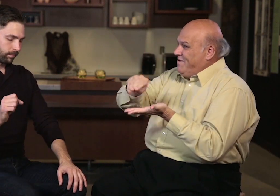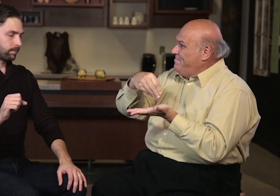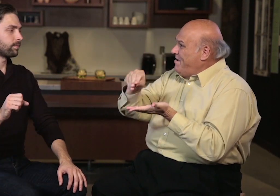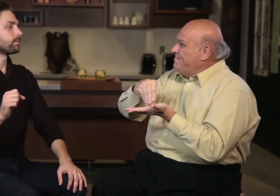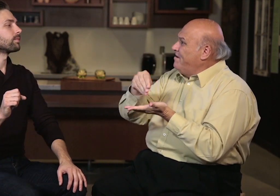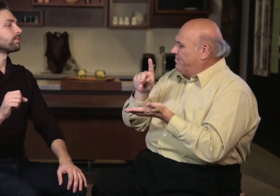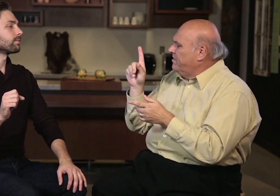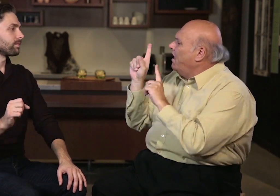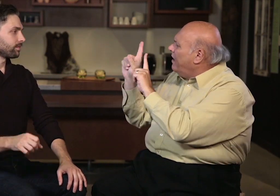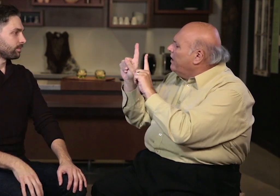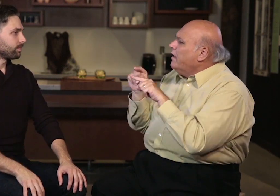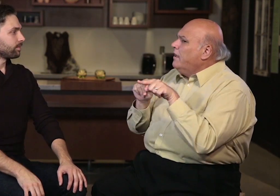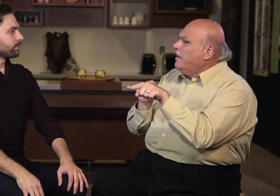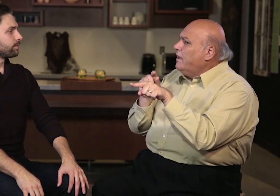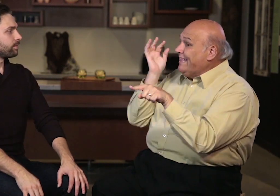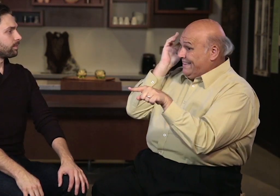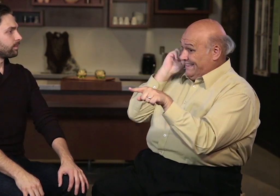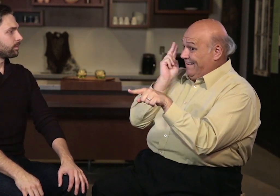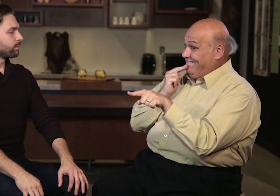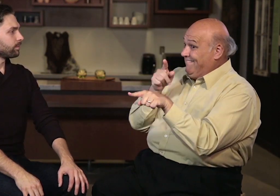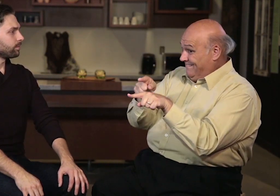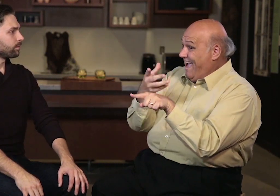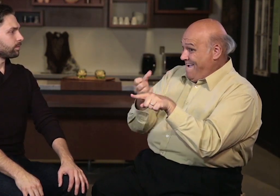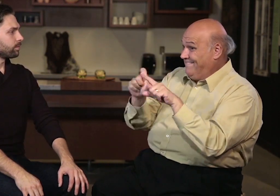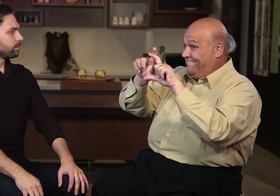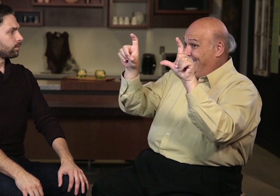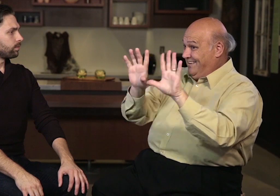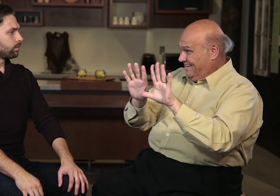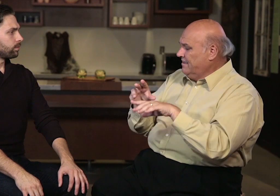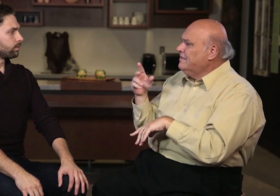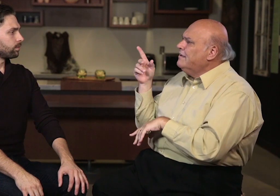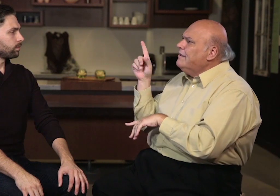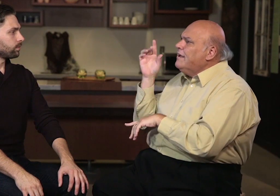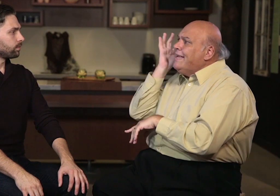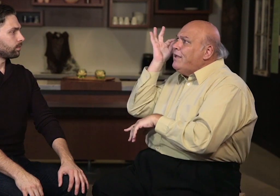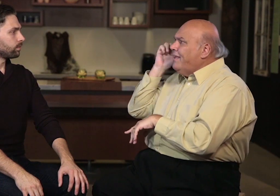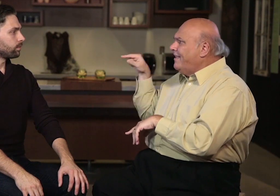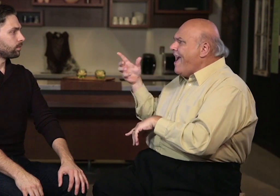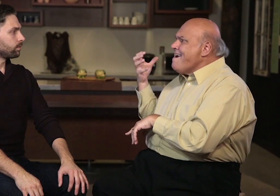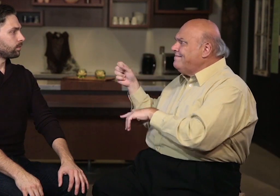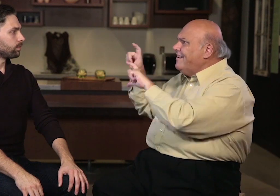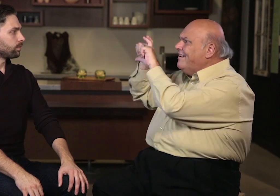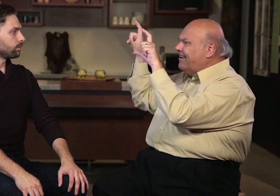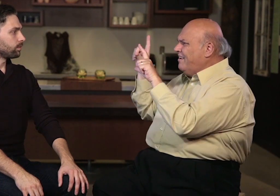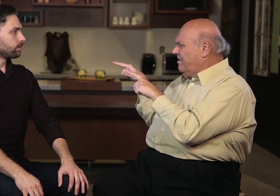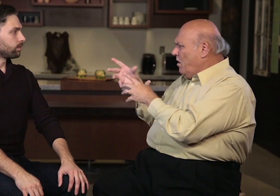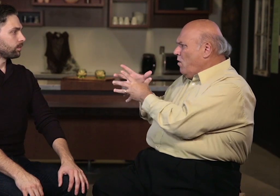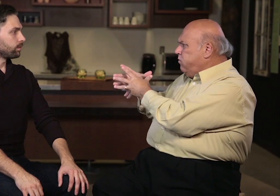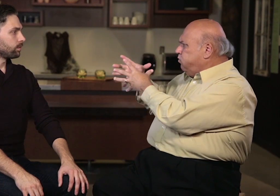business compete with hearing businesses who are able to grow bigger and faster while the Deaf